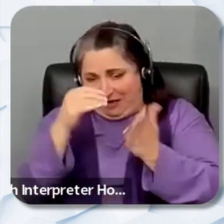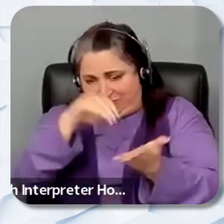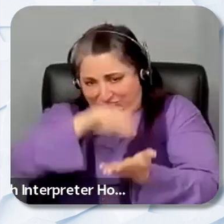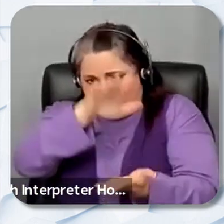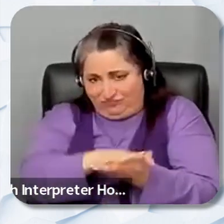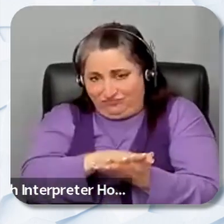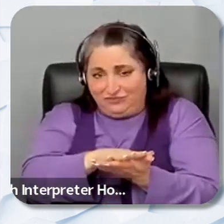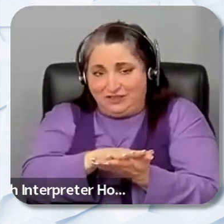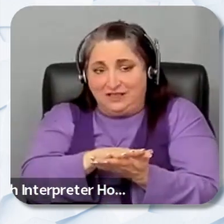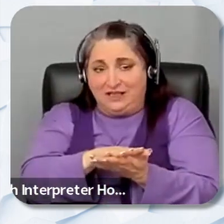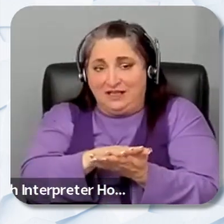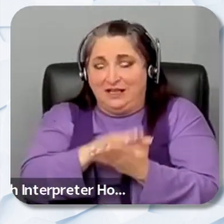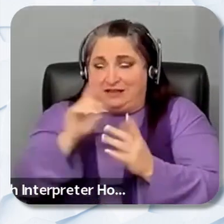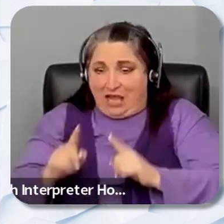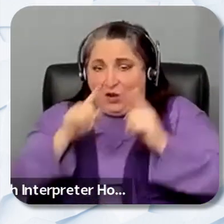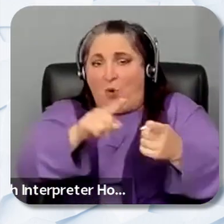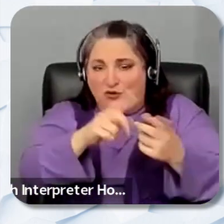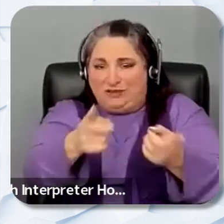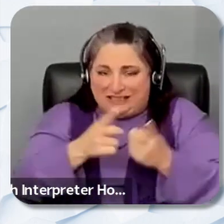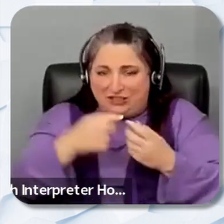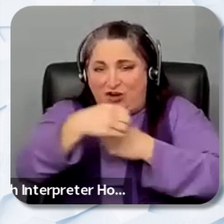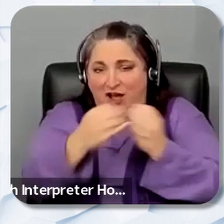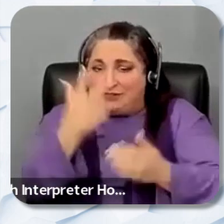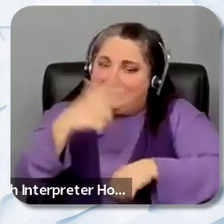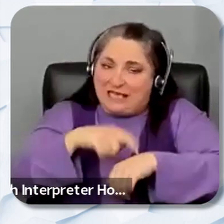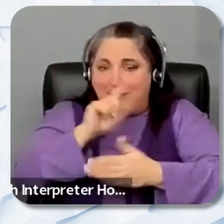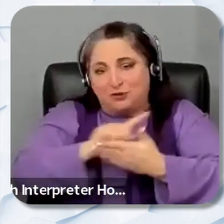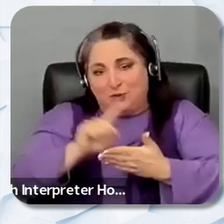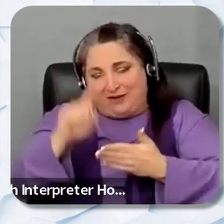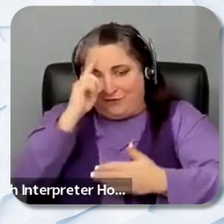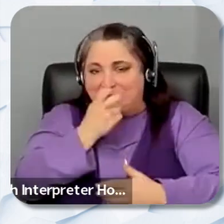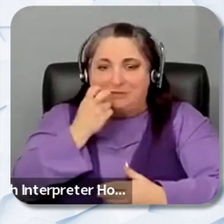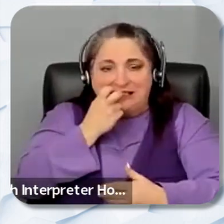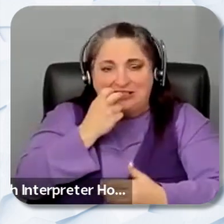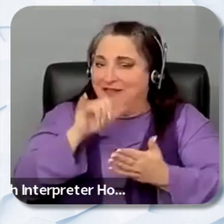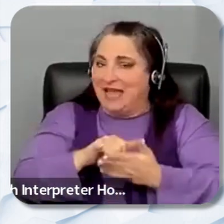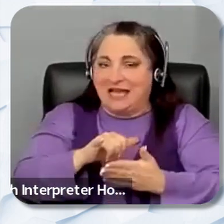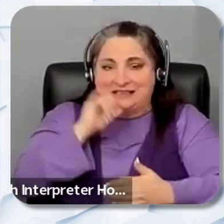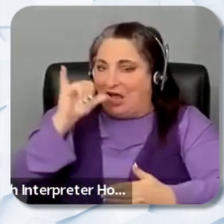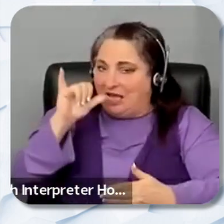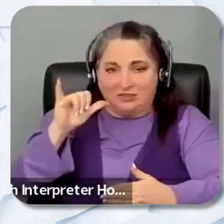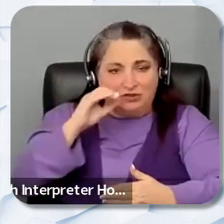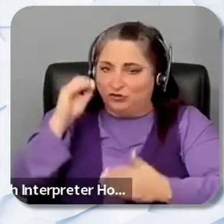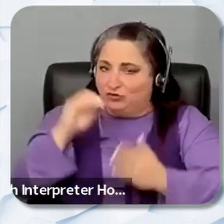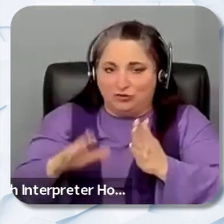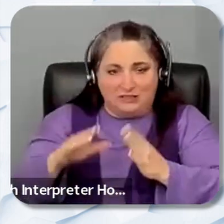the district office three times a week for speech, that is not the students for home.